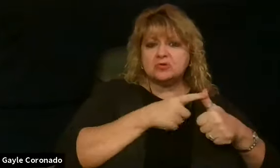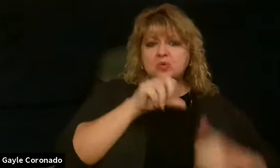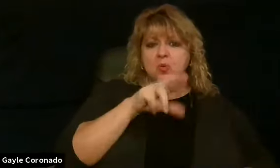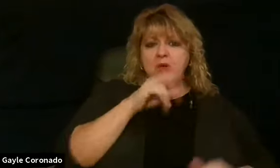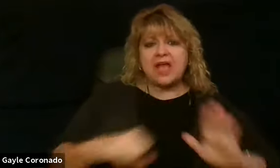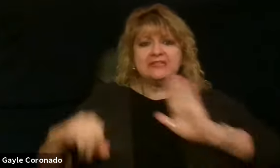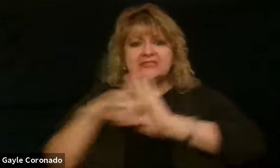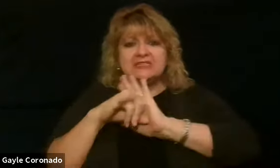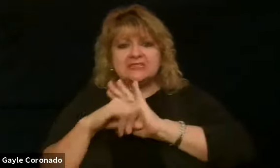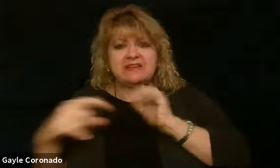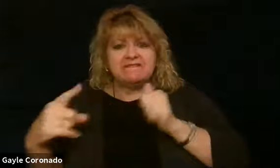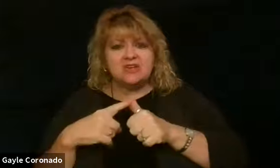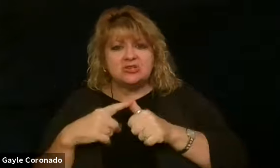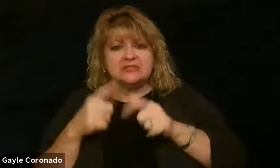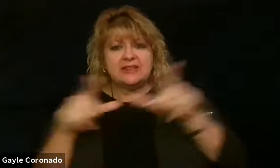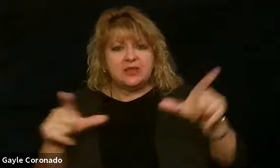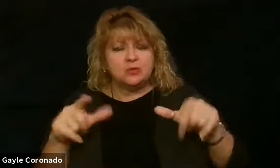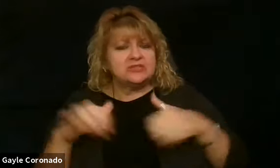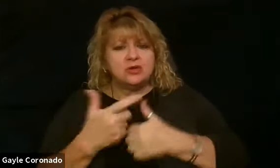Mr Harland Would you like to go first.